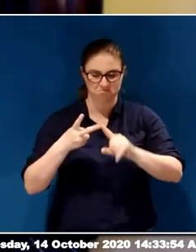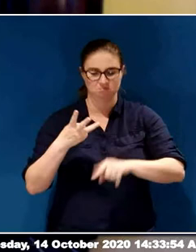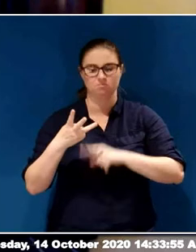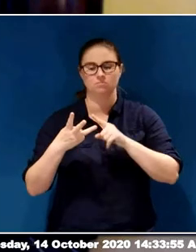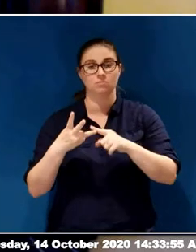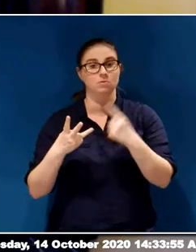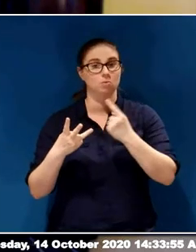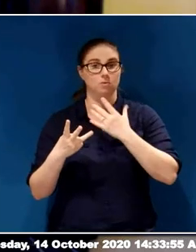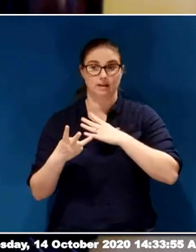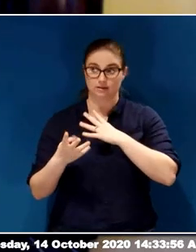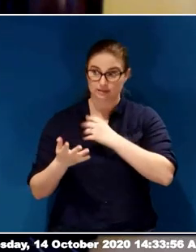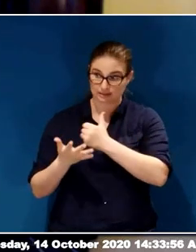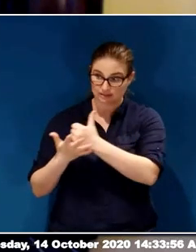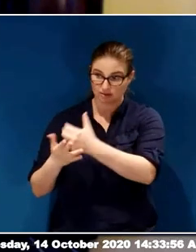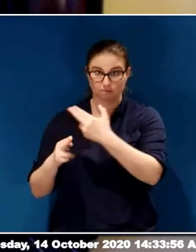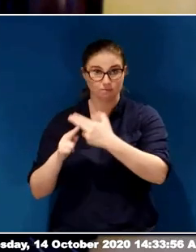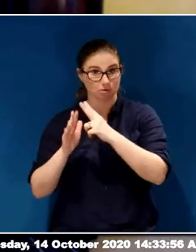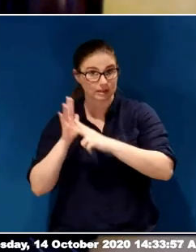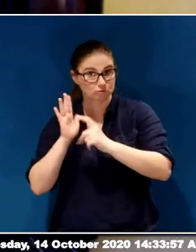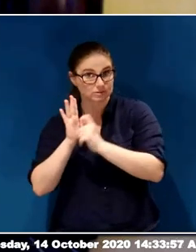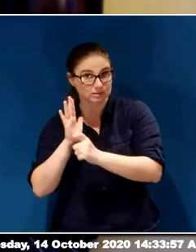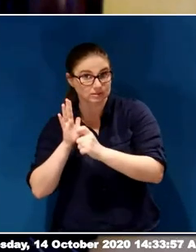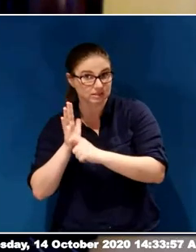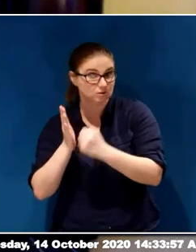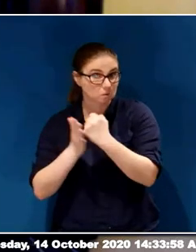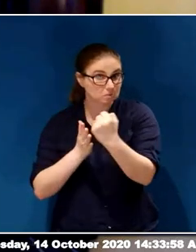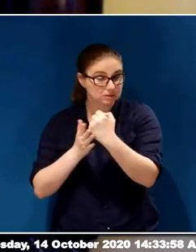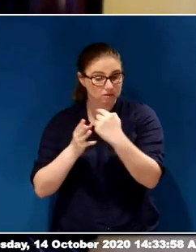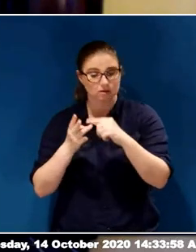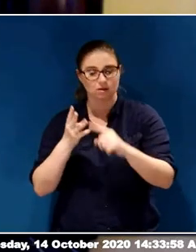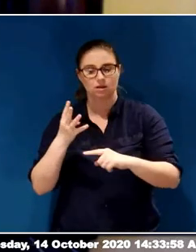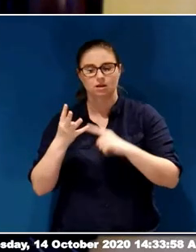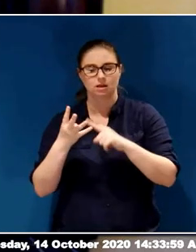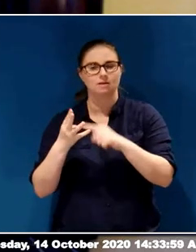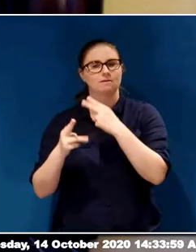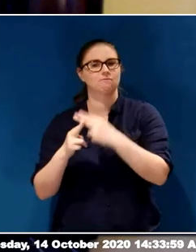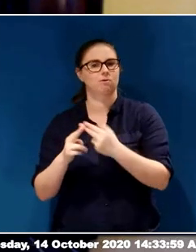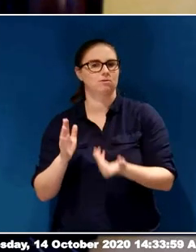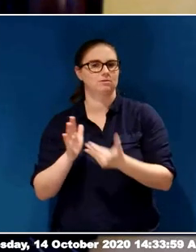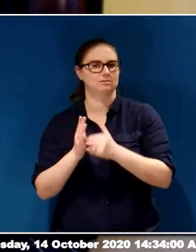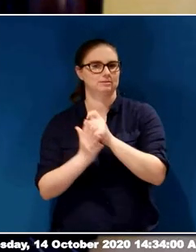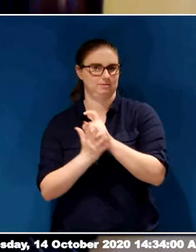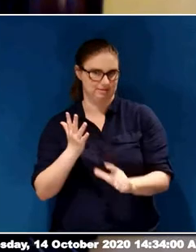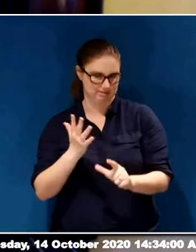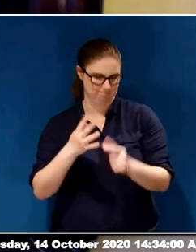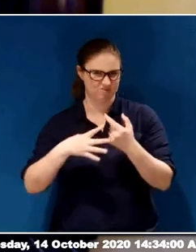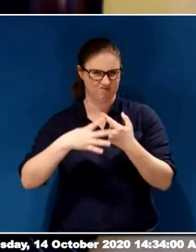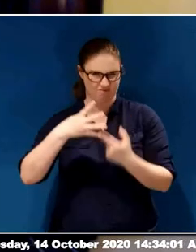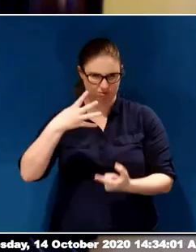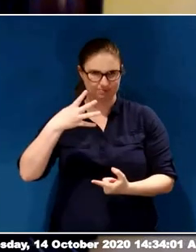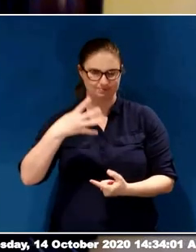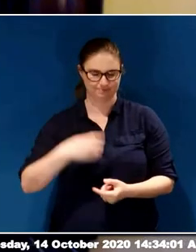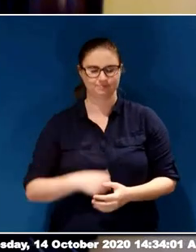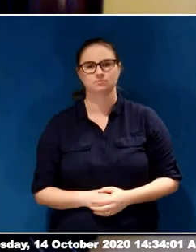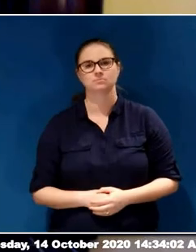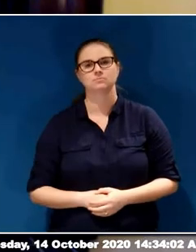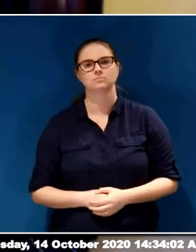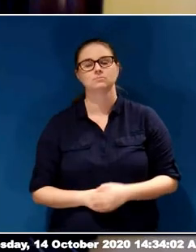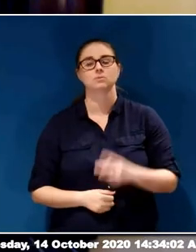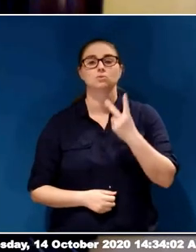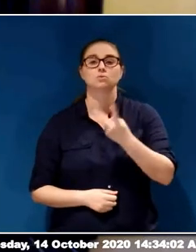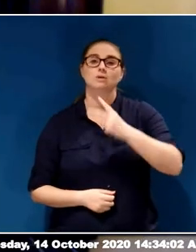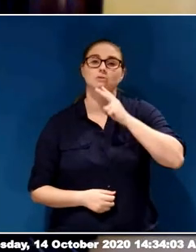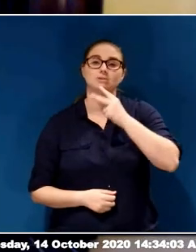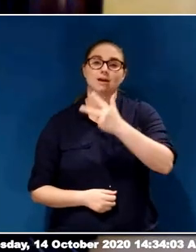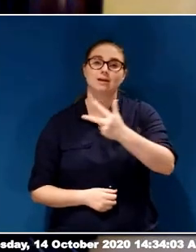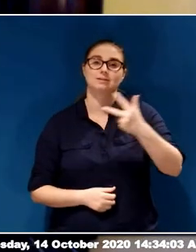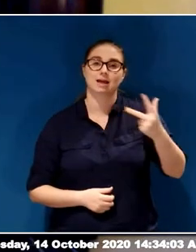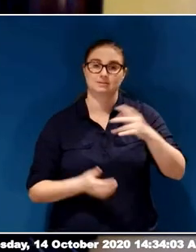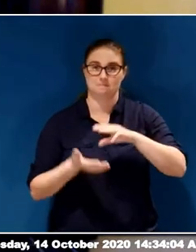Now, in 2019, 288.5 million was provided to New South Wales public schools for